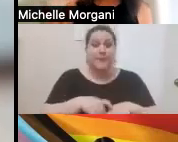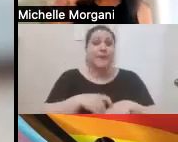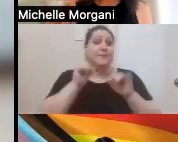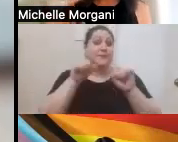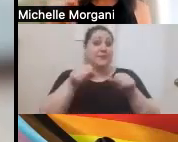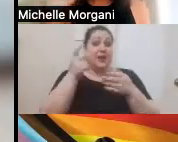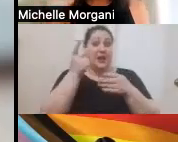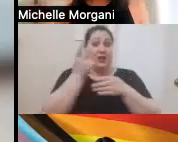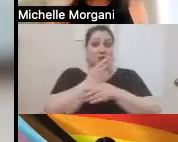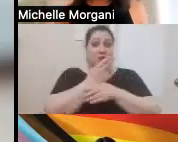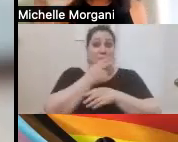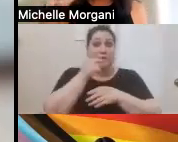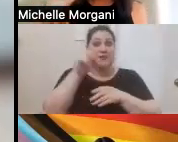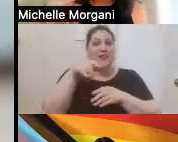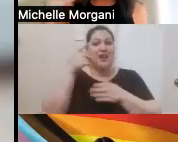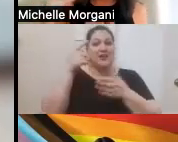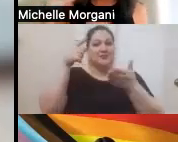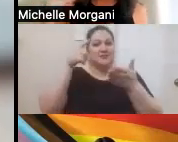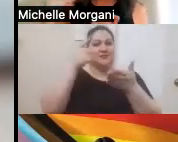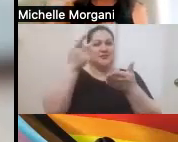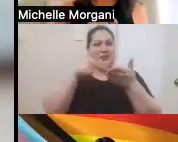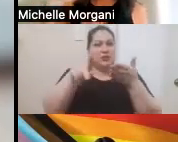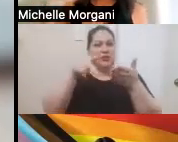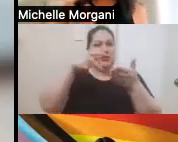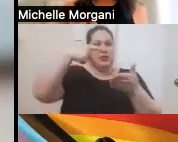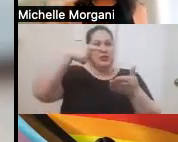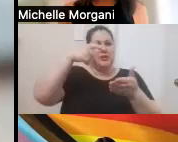is a stylist on an iPad easier for them than actually pen to paper?